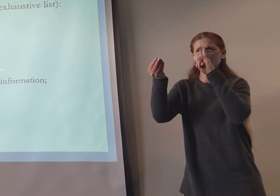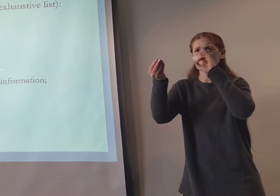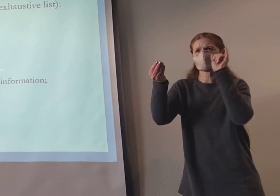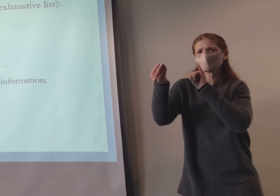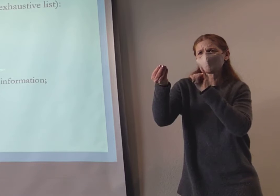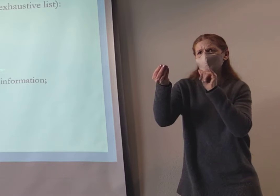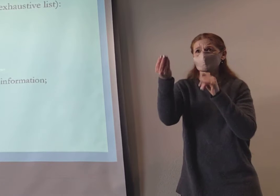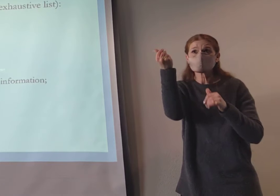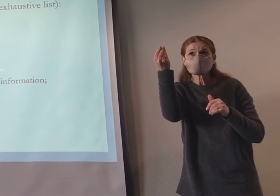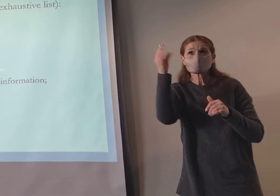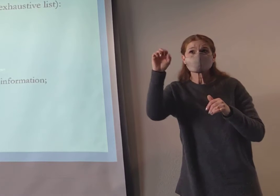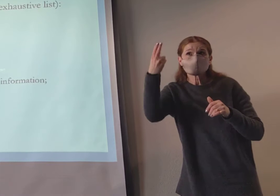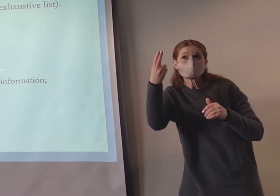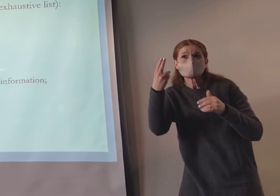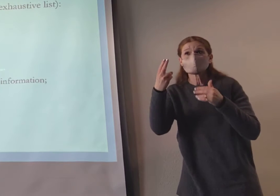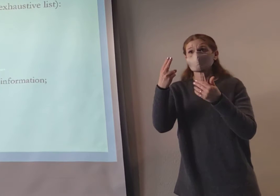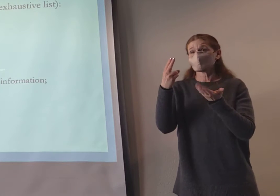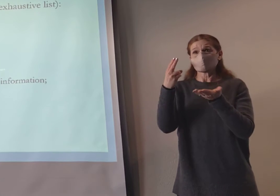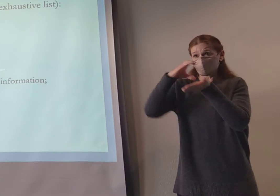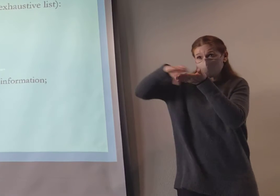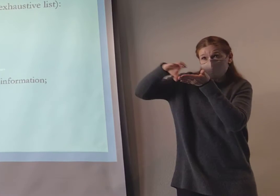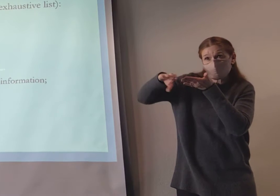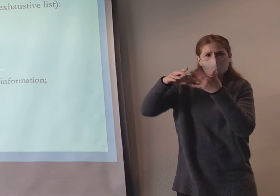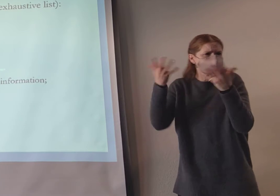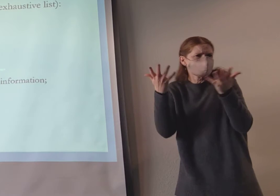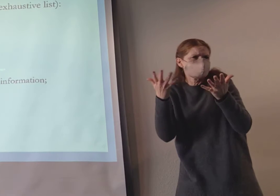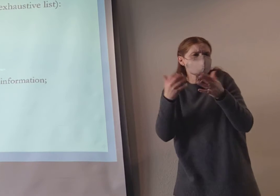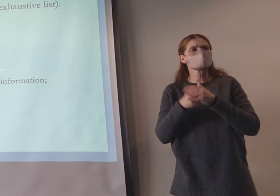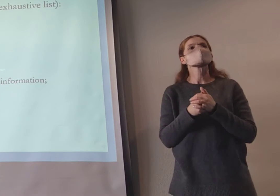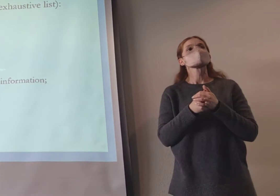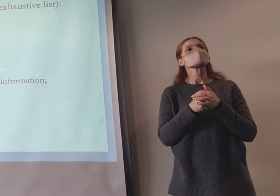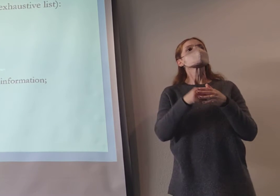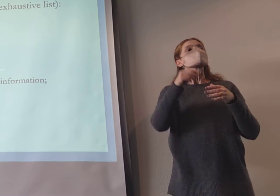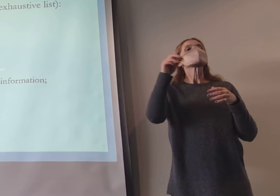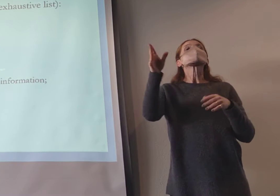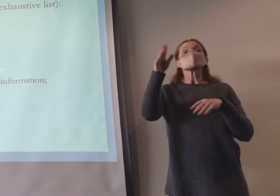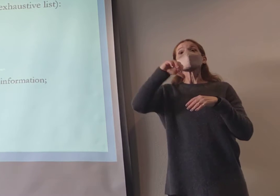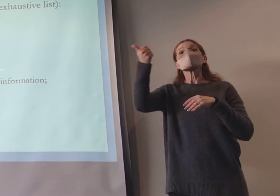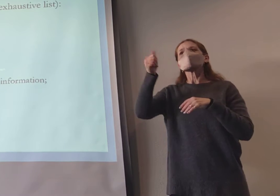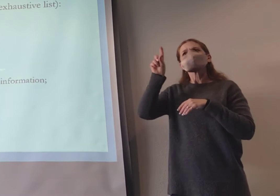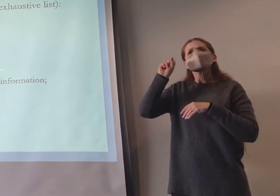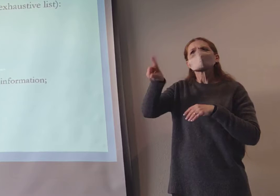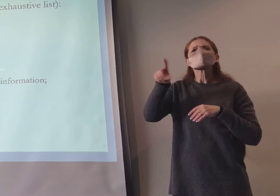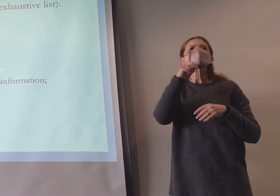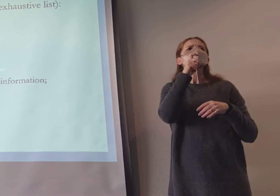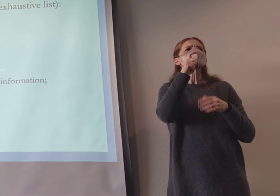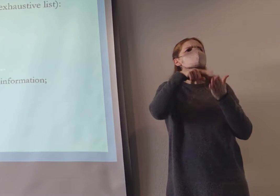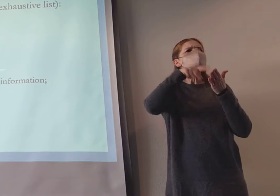You should find out who's going to pay the utilities.